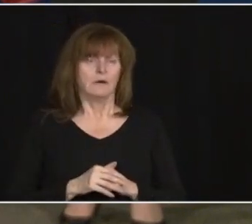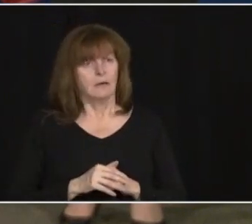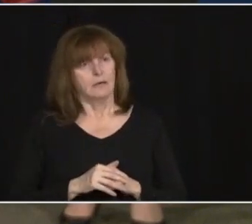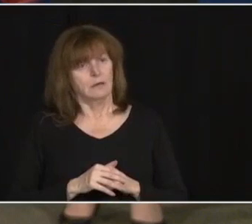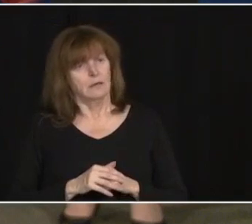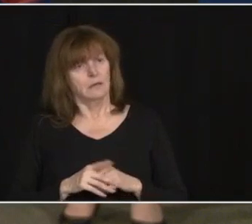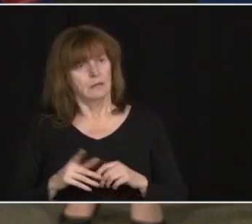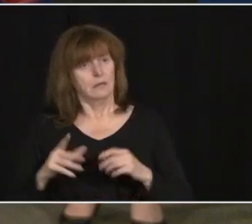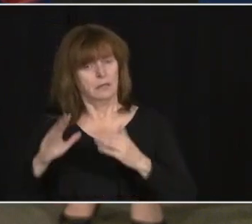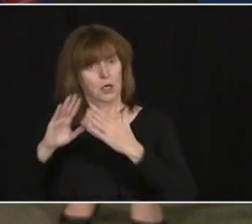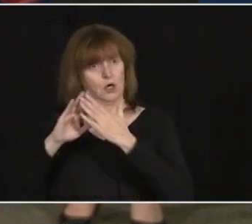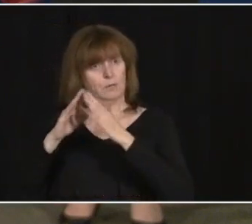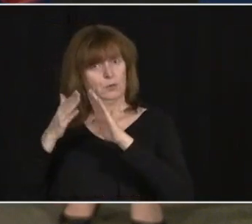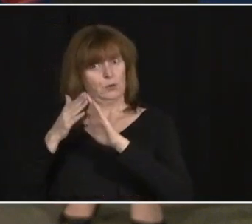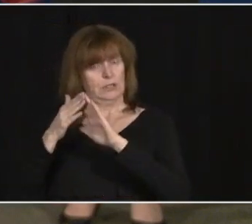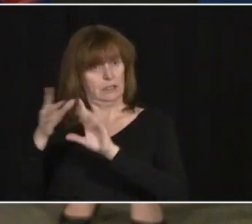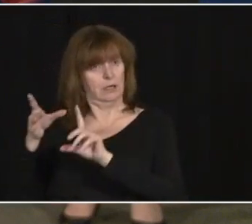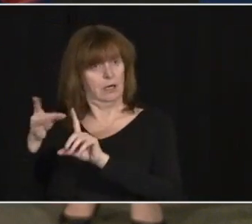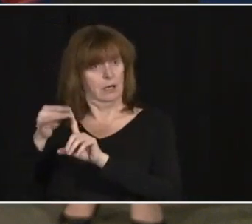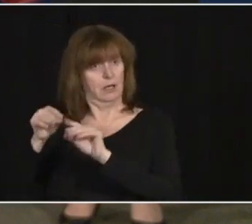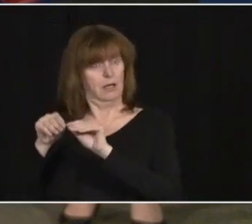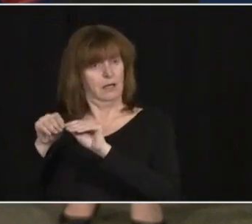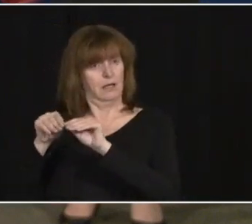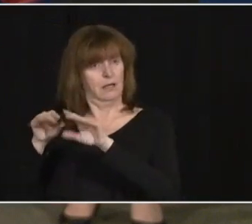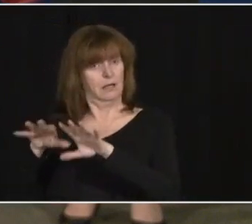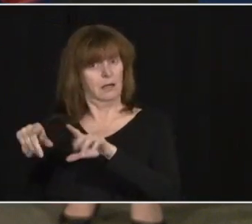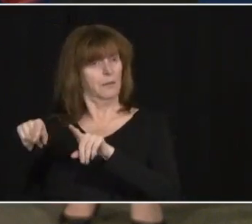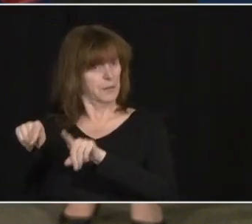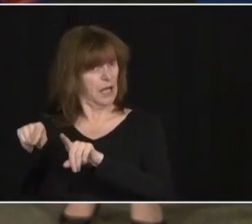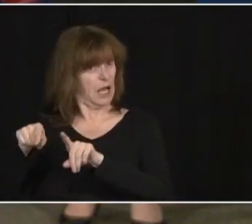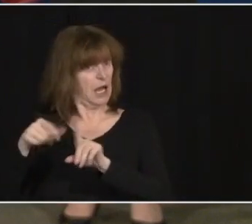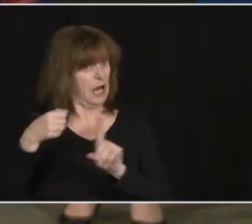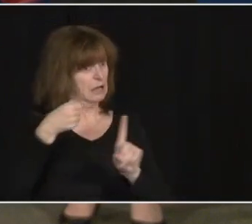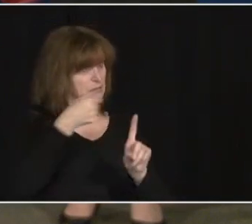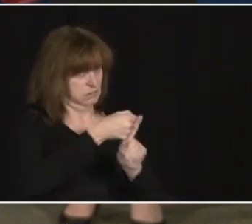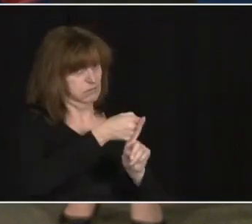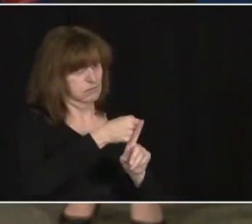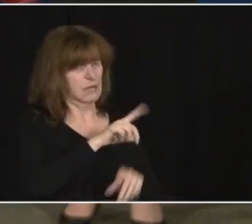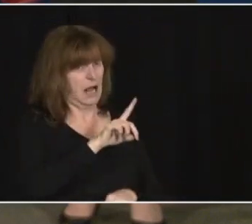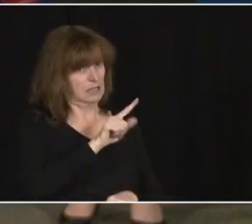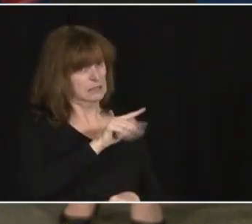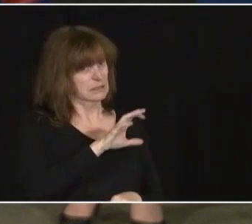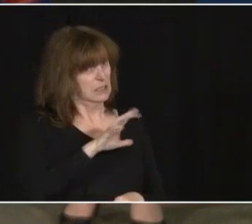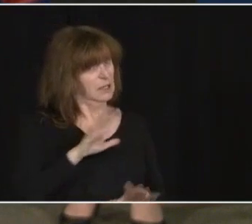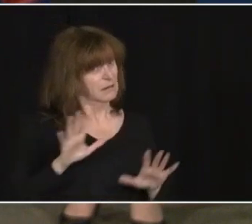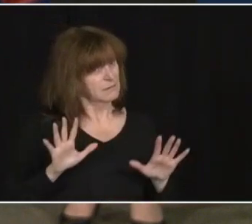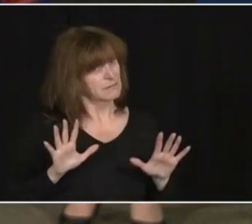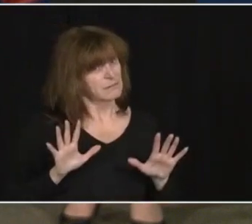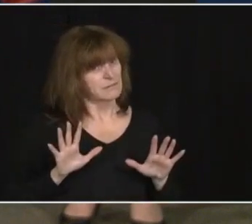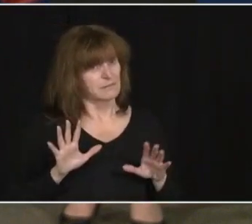care. And you've heard us talk about the iron fence and how we are reenforcing that and taking every measure possible.